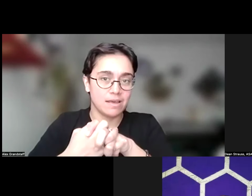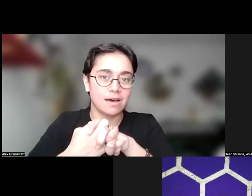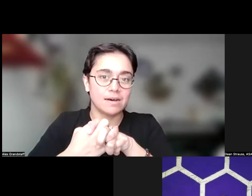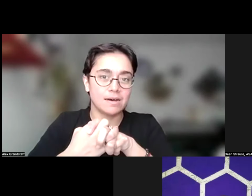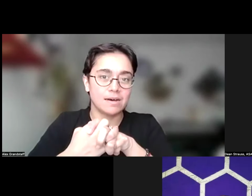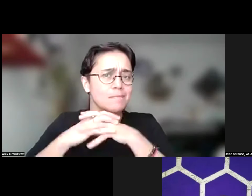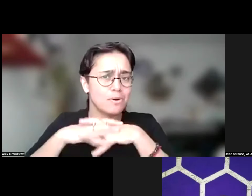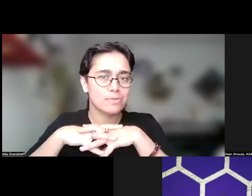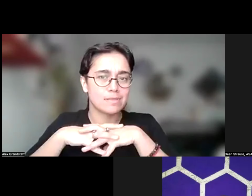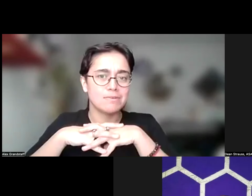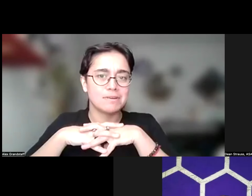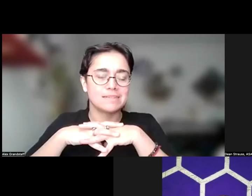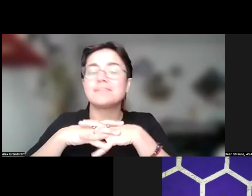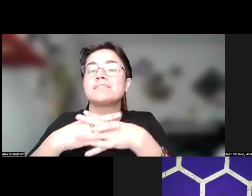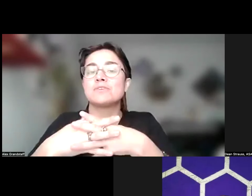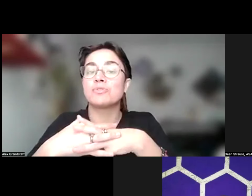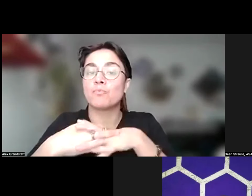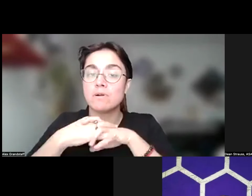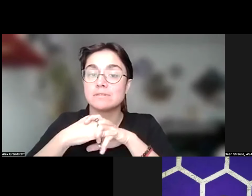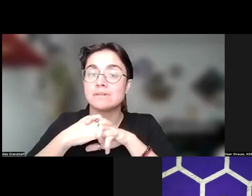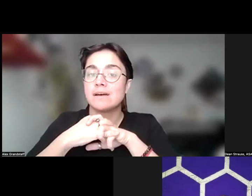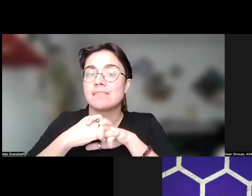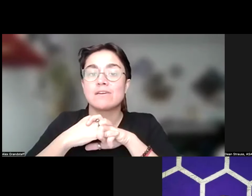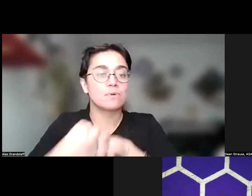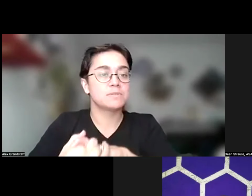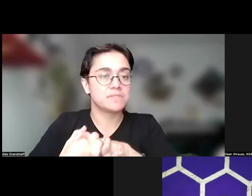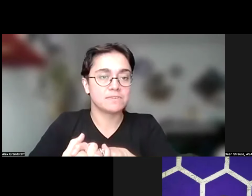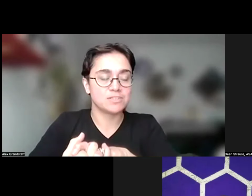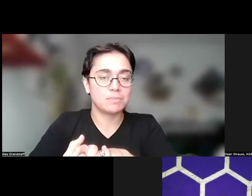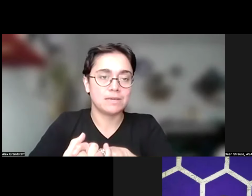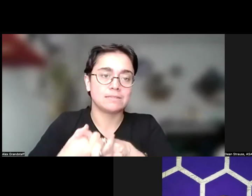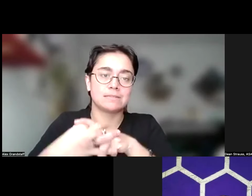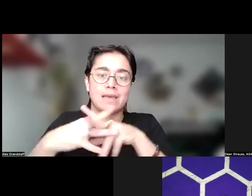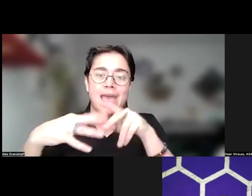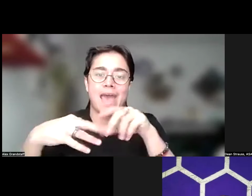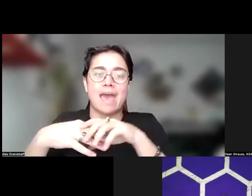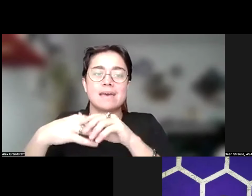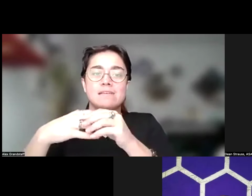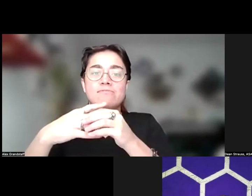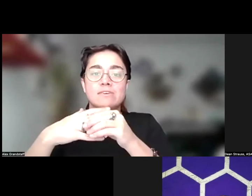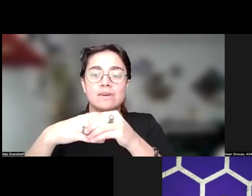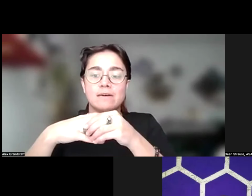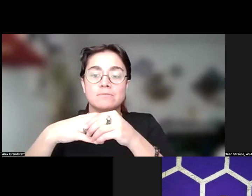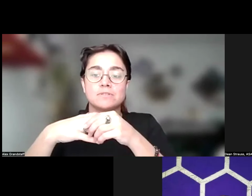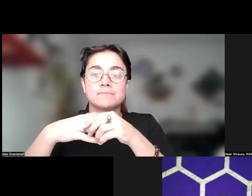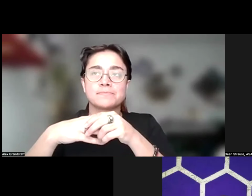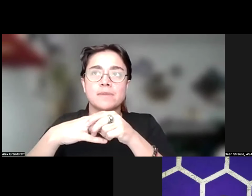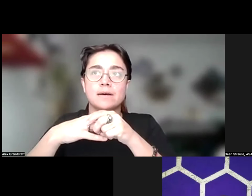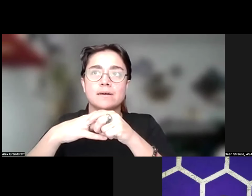Even within the last decade, they have a lot of things that have been done both in the United States and around the world that are